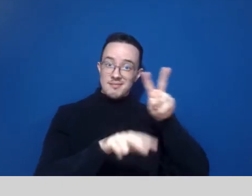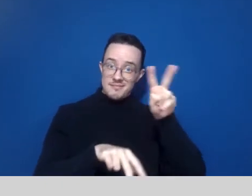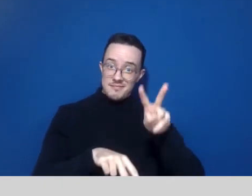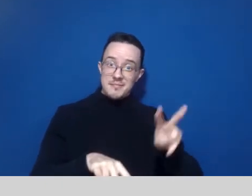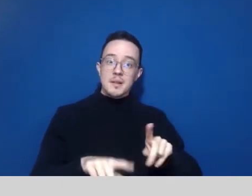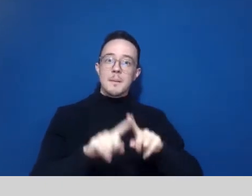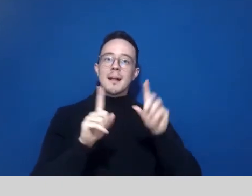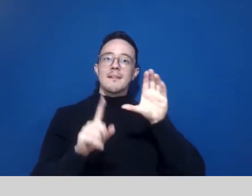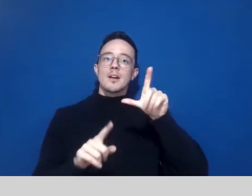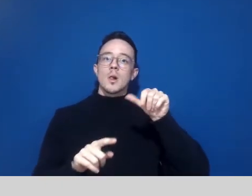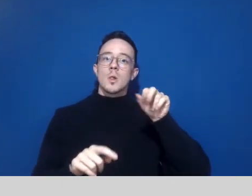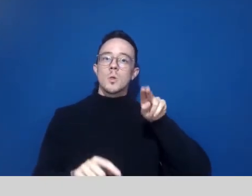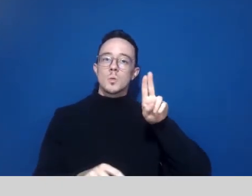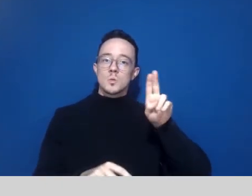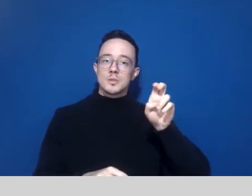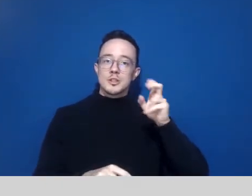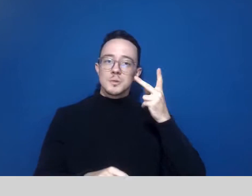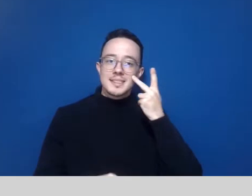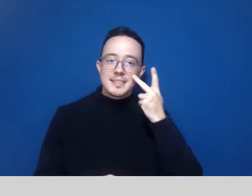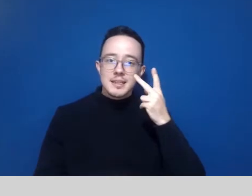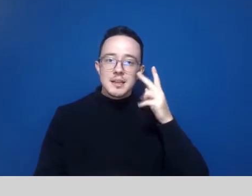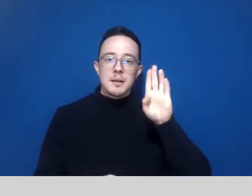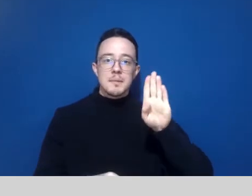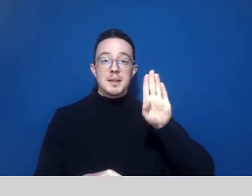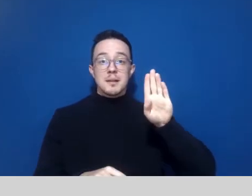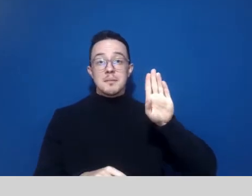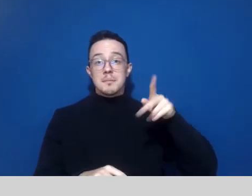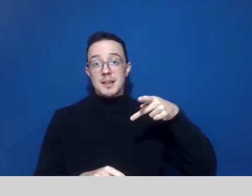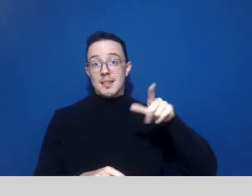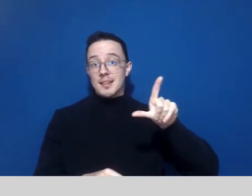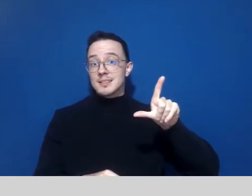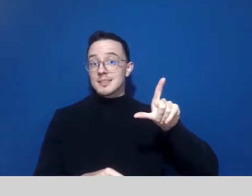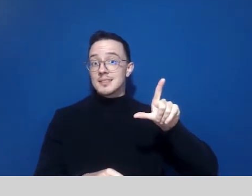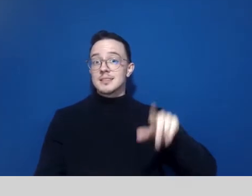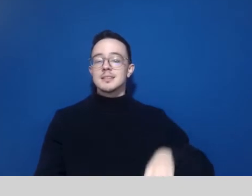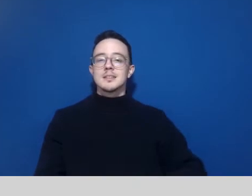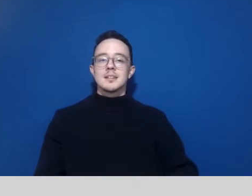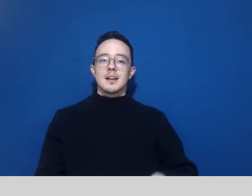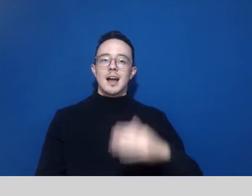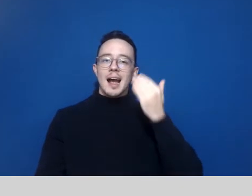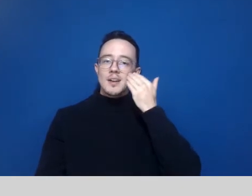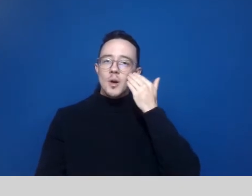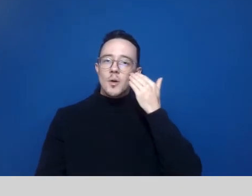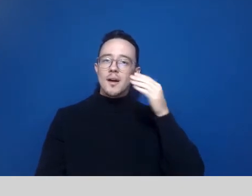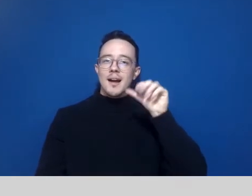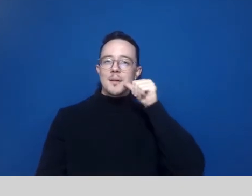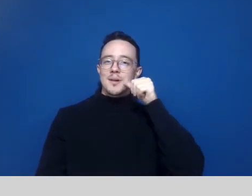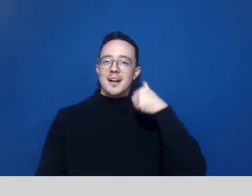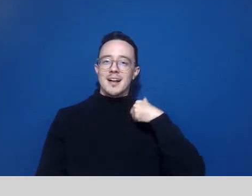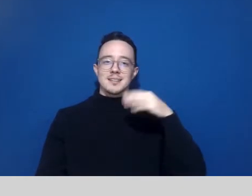The binary column here starts with BP list, and I happen to know that Apple have a format called a binary p-list,